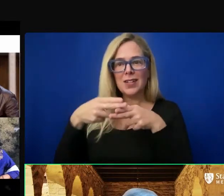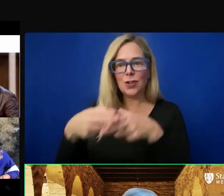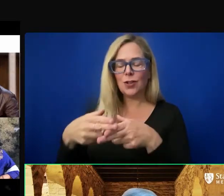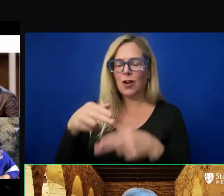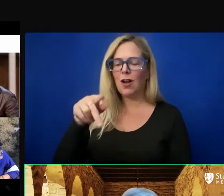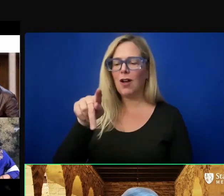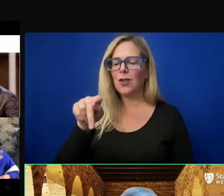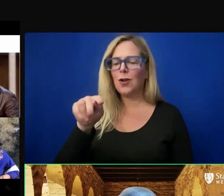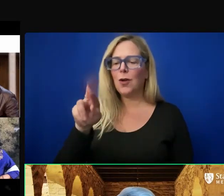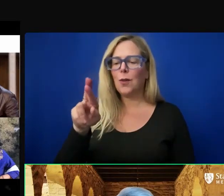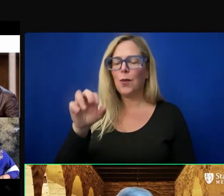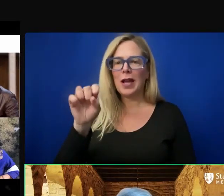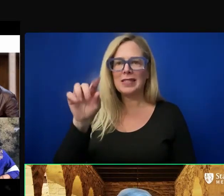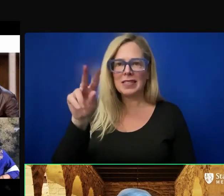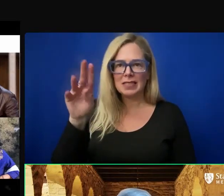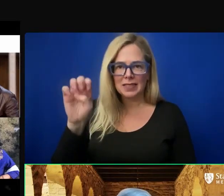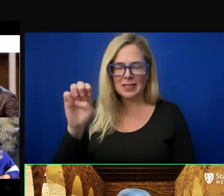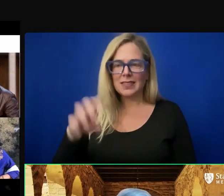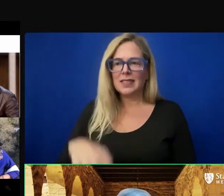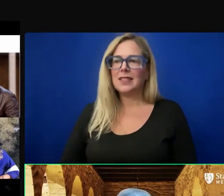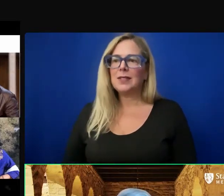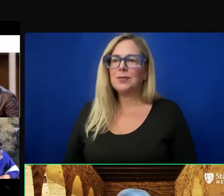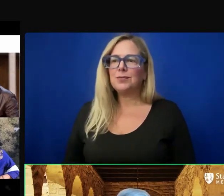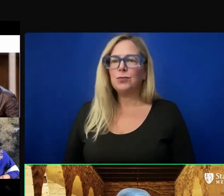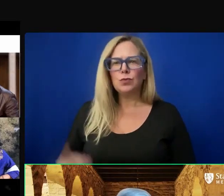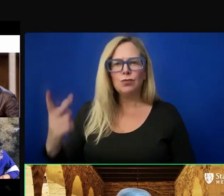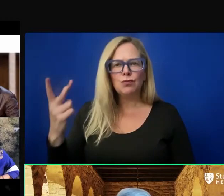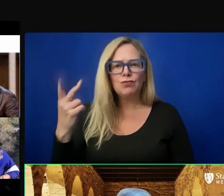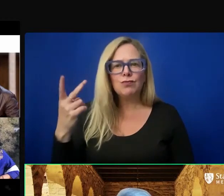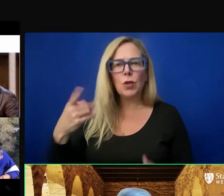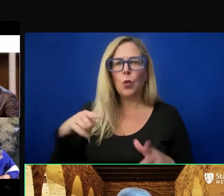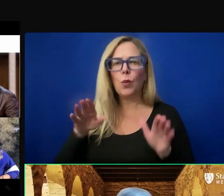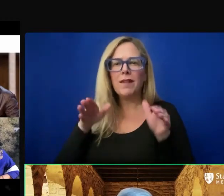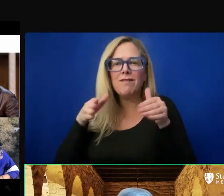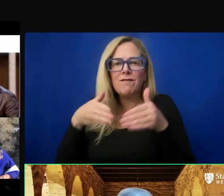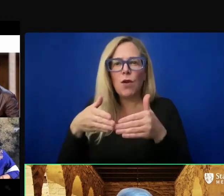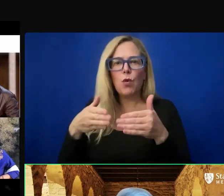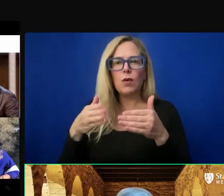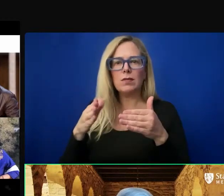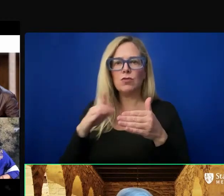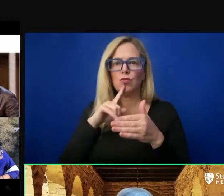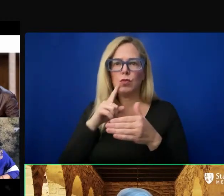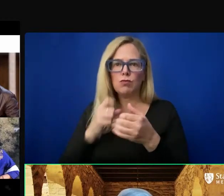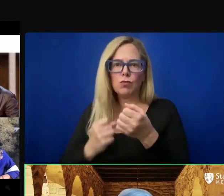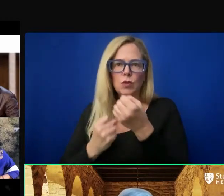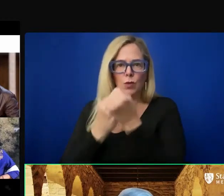director. And we focus on championing for the human experience in medicine. And we